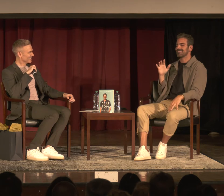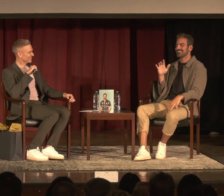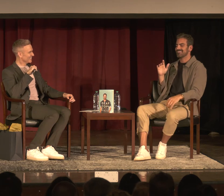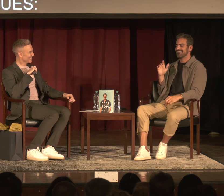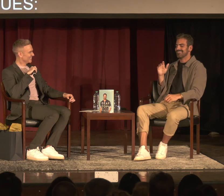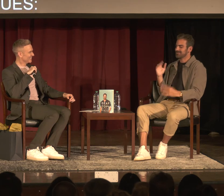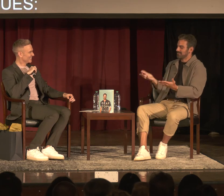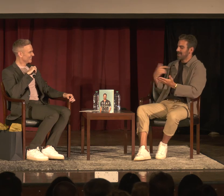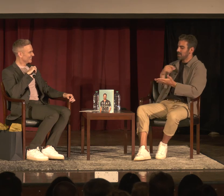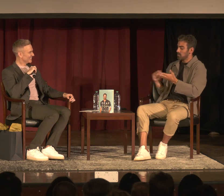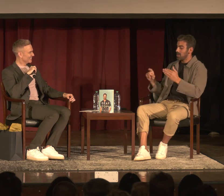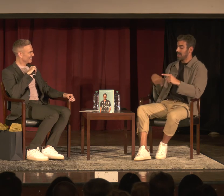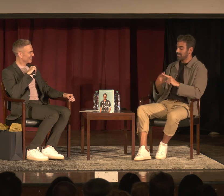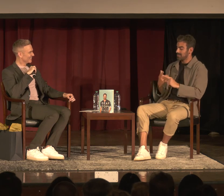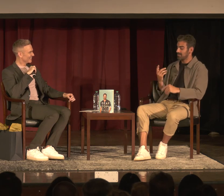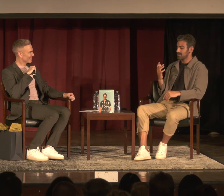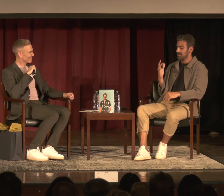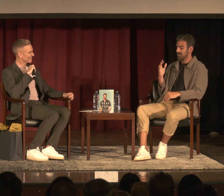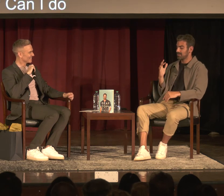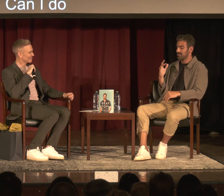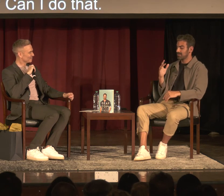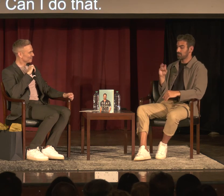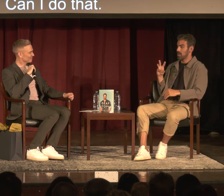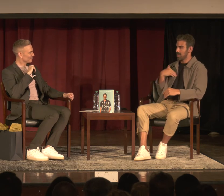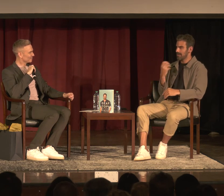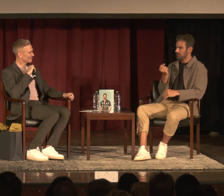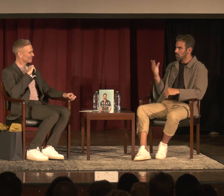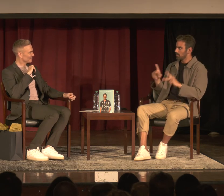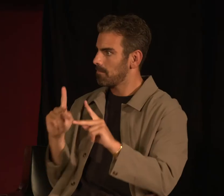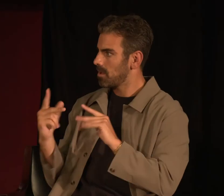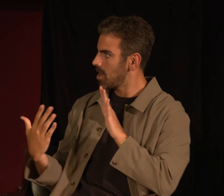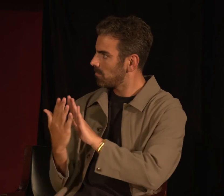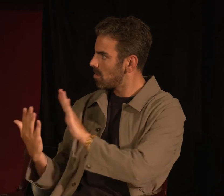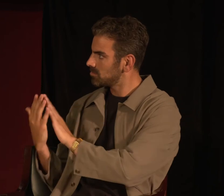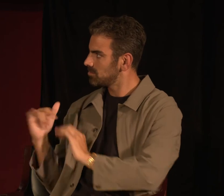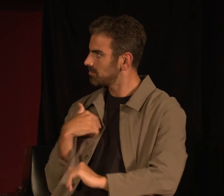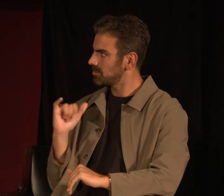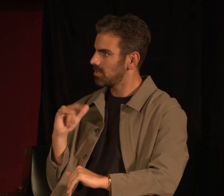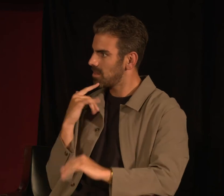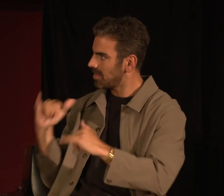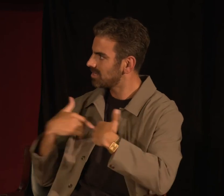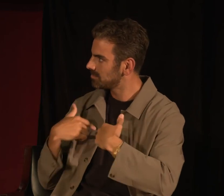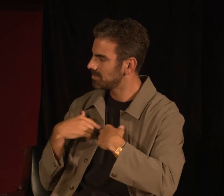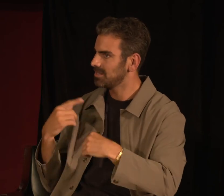But in writing this, it really helped open my eyes when